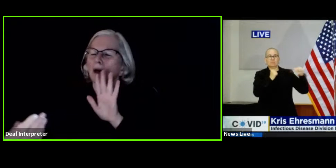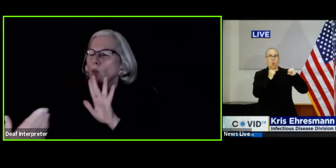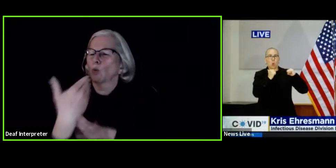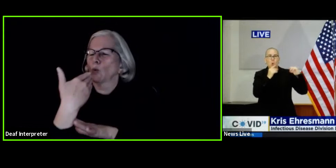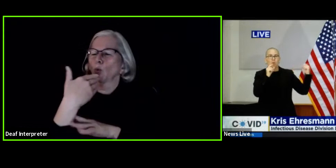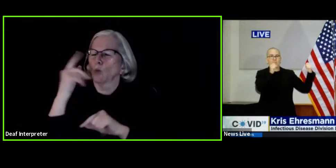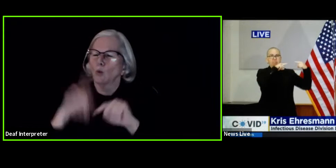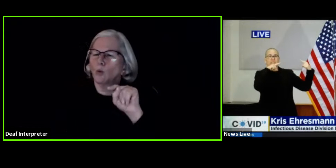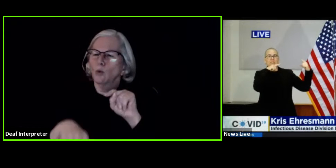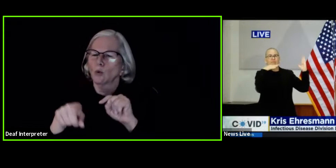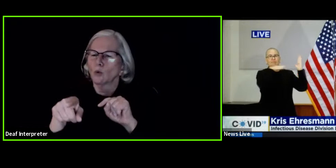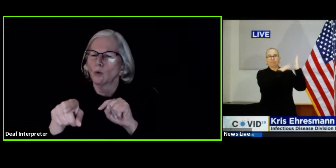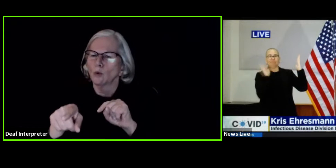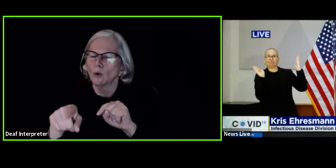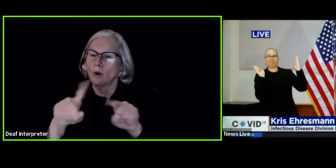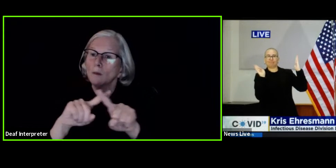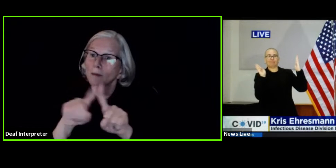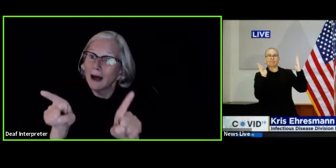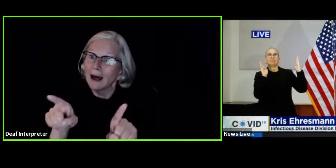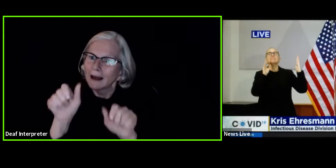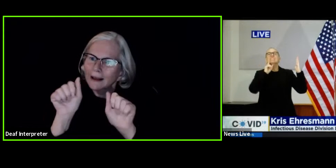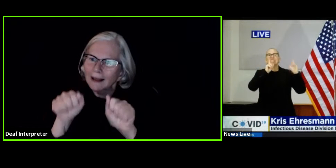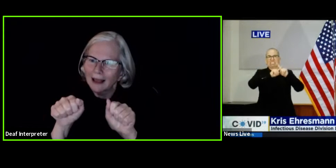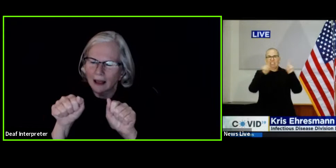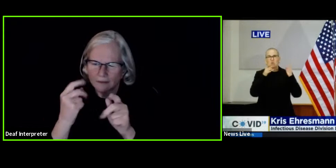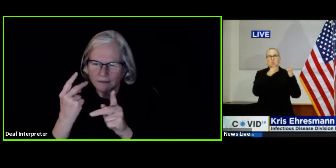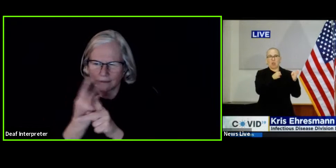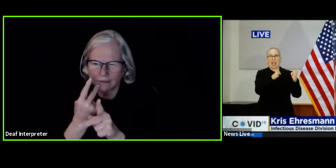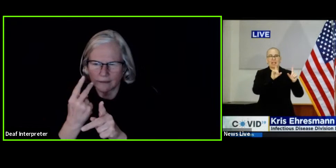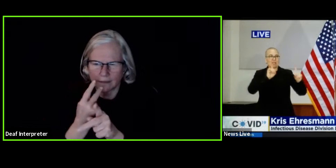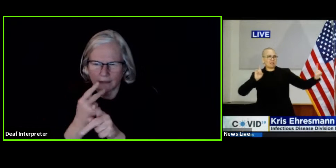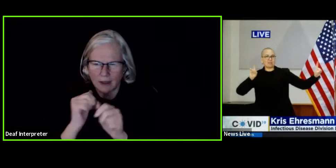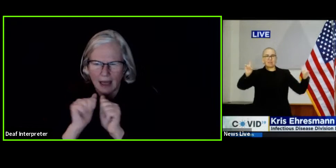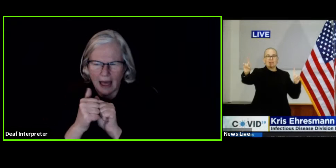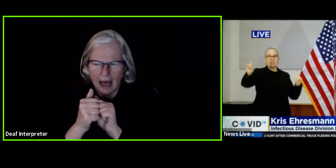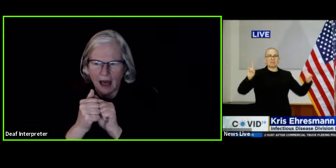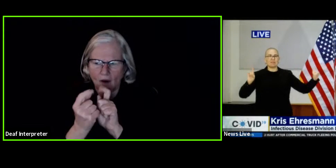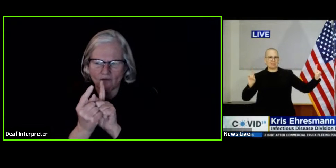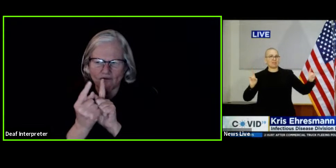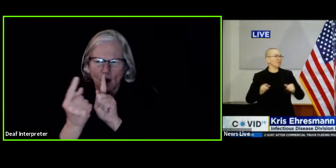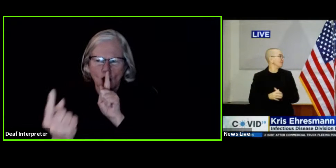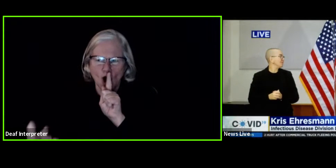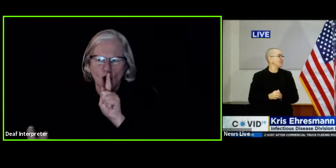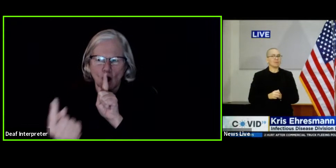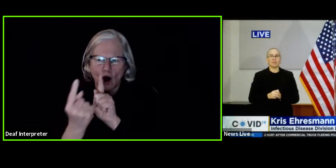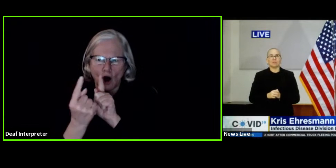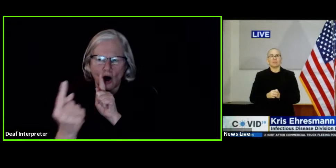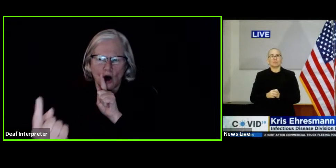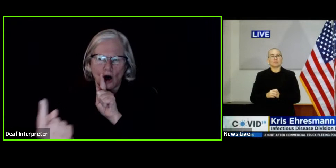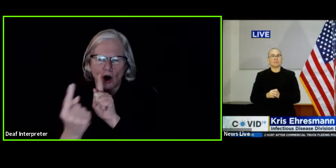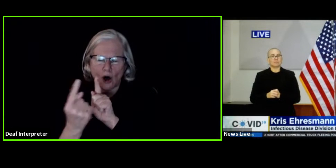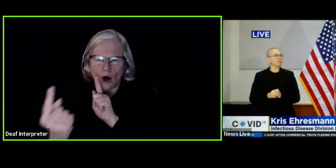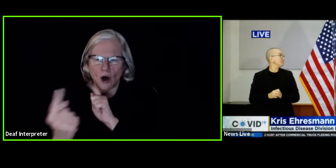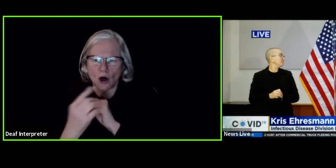BECAUSE OF THAT BLUETOOTH. ≫ Reporter: GOVERNOR, CAN I ASK ABOUT THE